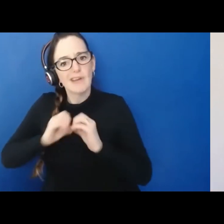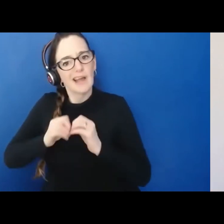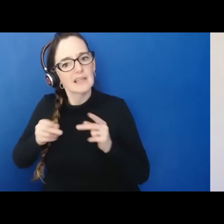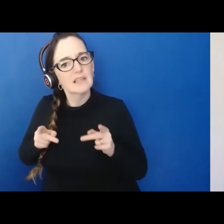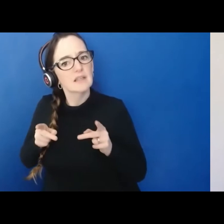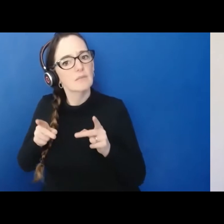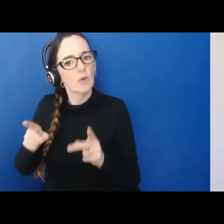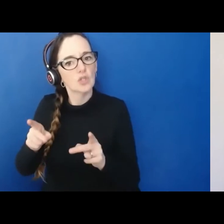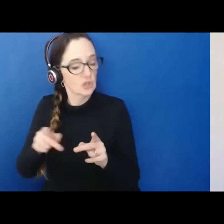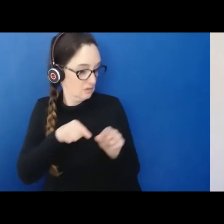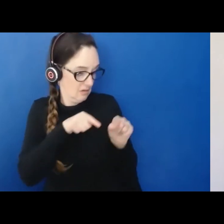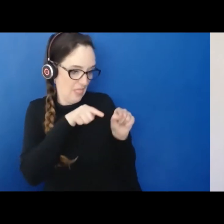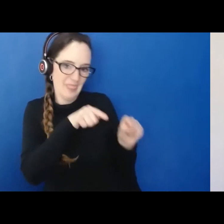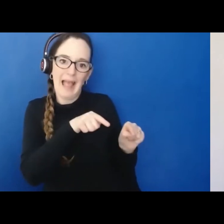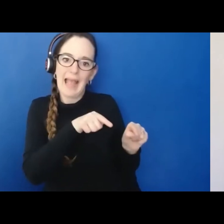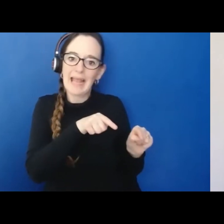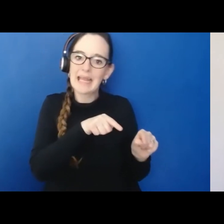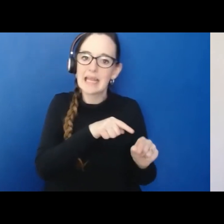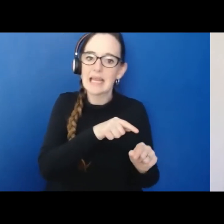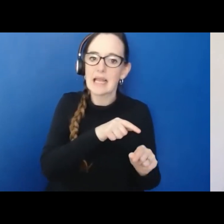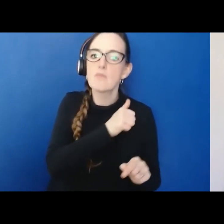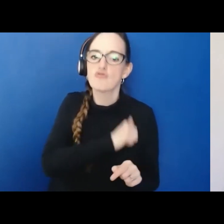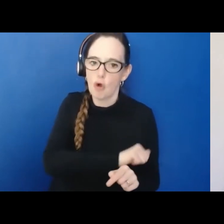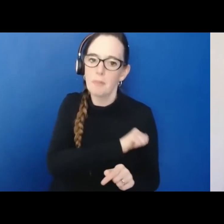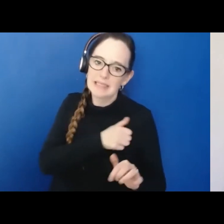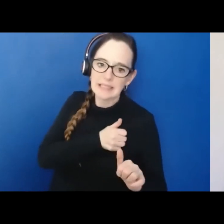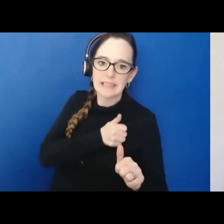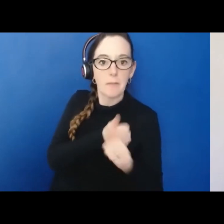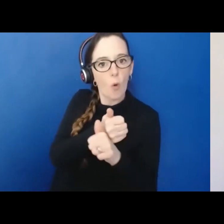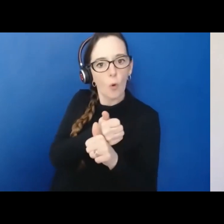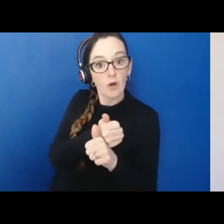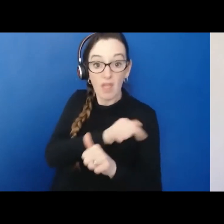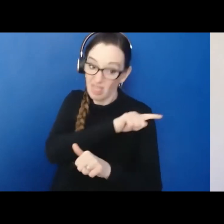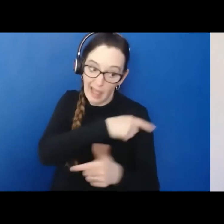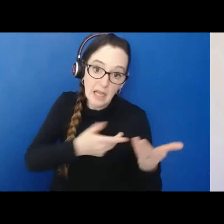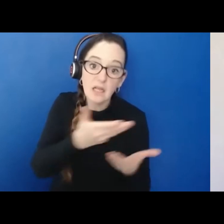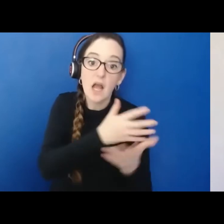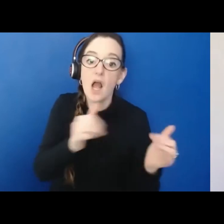pledge support to Black Swan and they can decide freely how much they wish to support